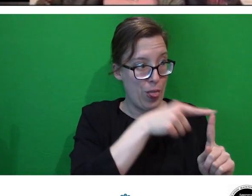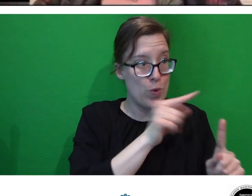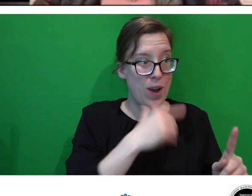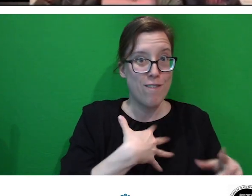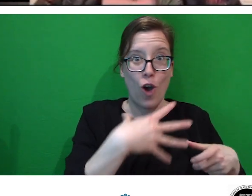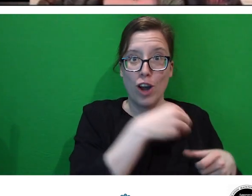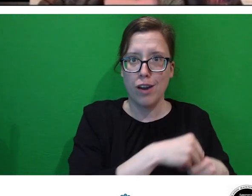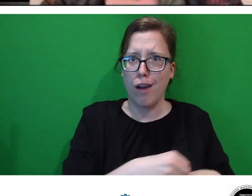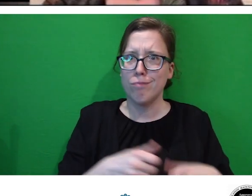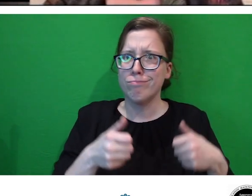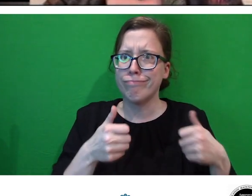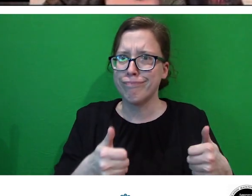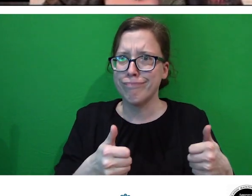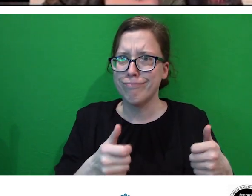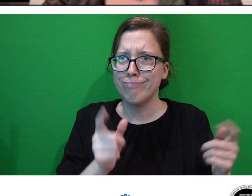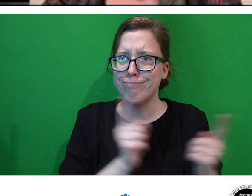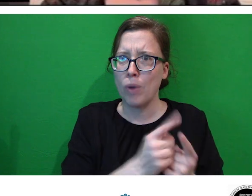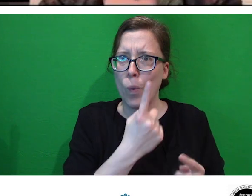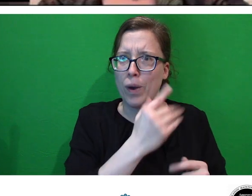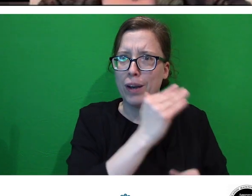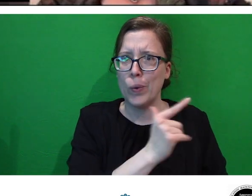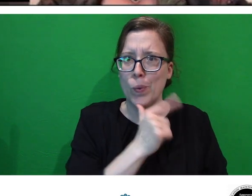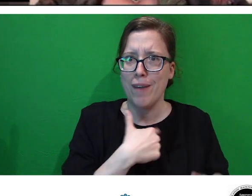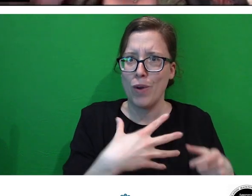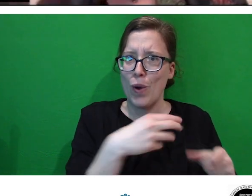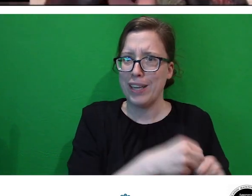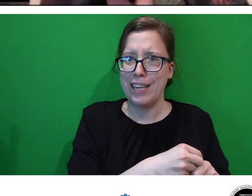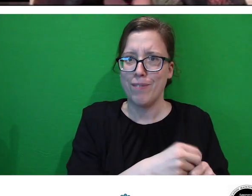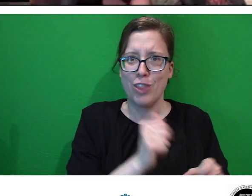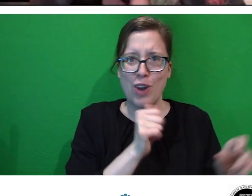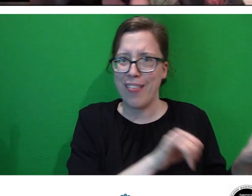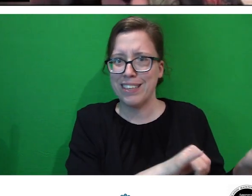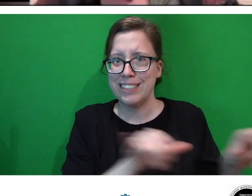But every kiddo is different. And you know, you hear it said in regard to kids with autism,